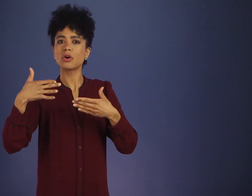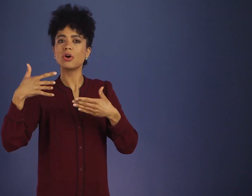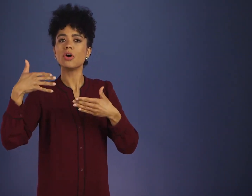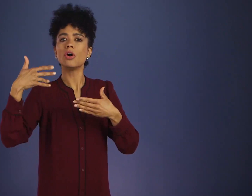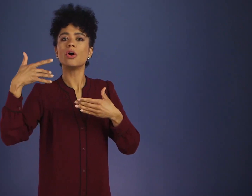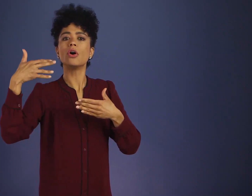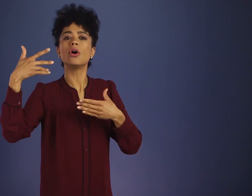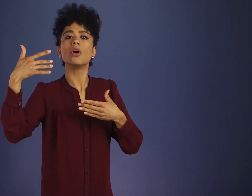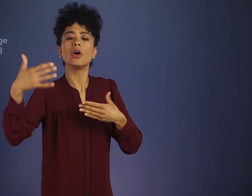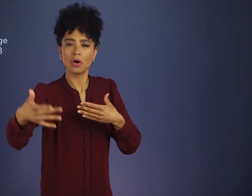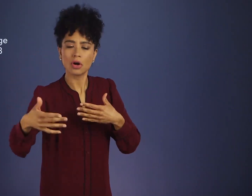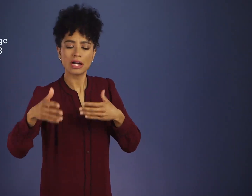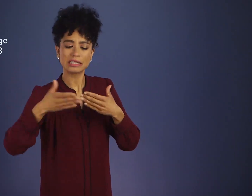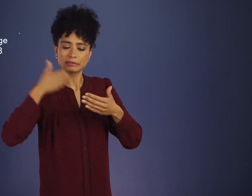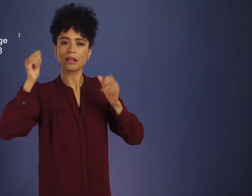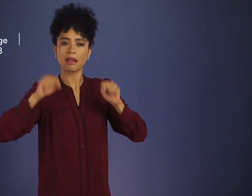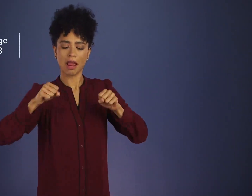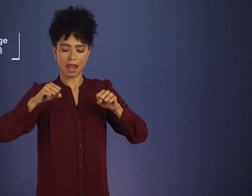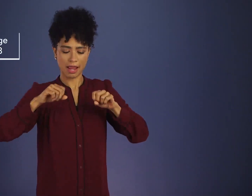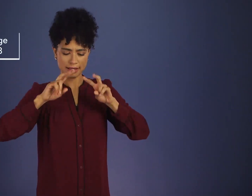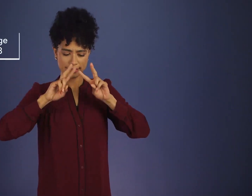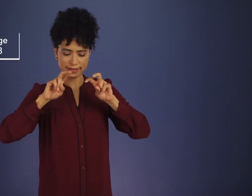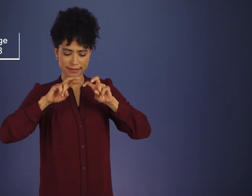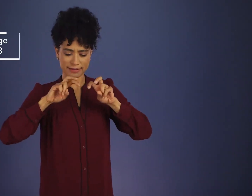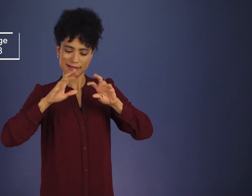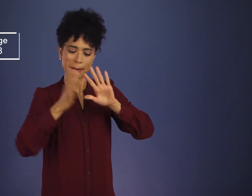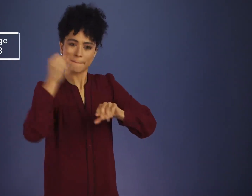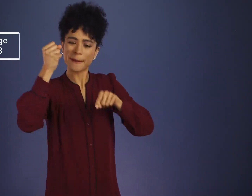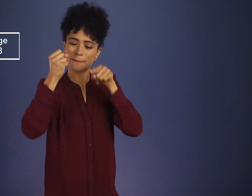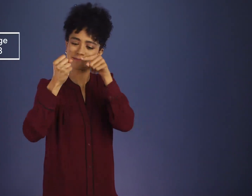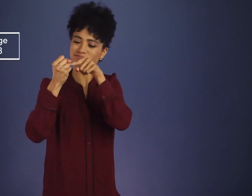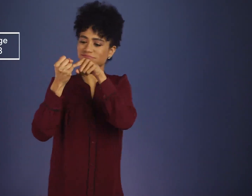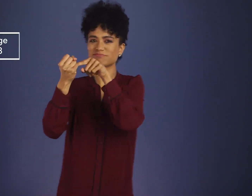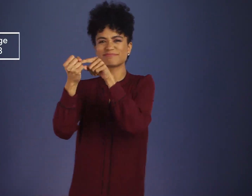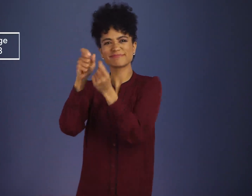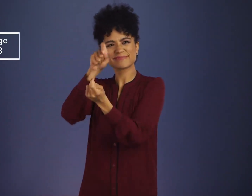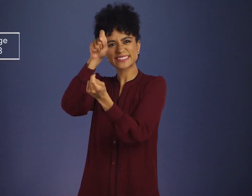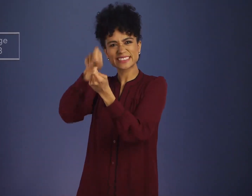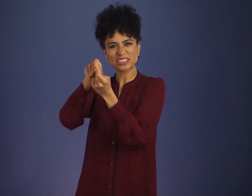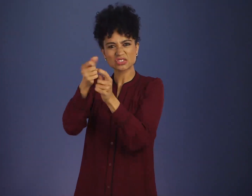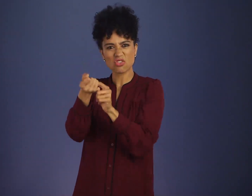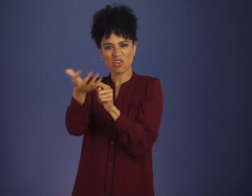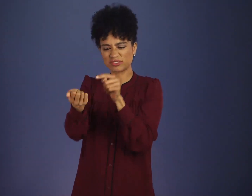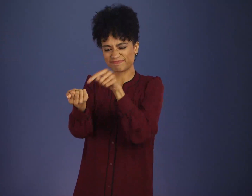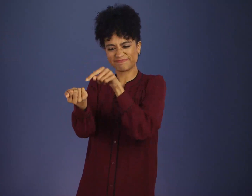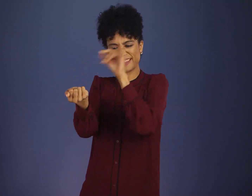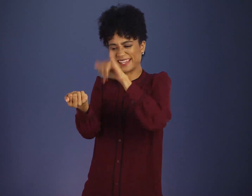easily in each individual case, will help turn up the root causes.